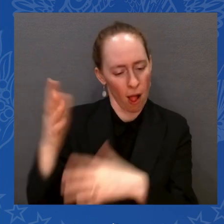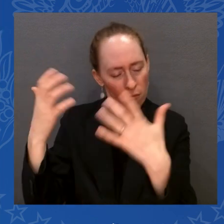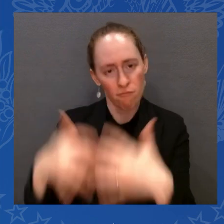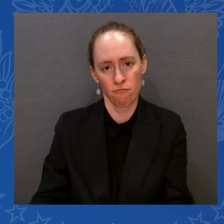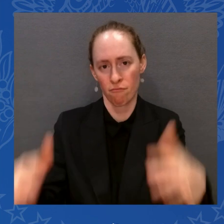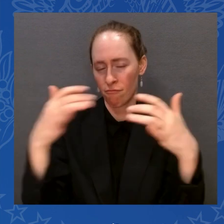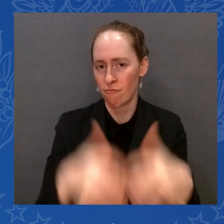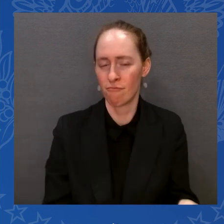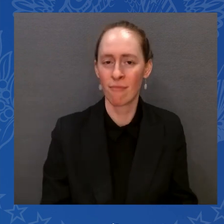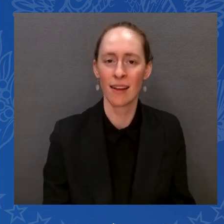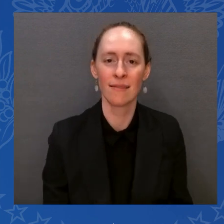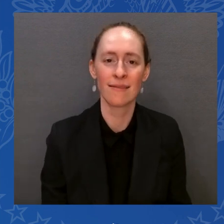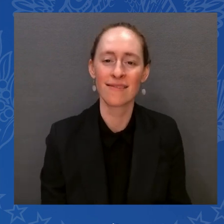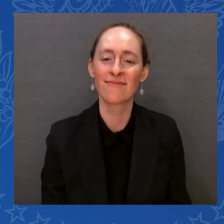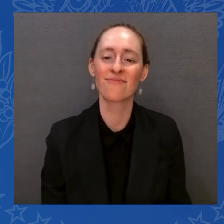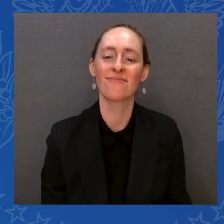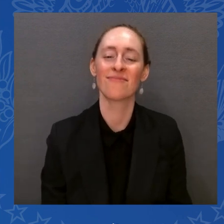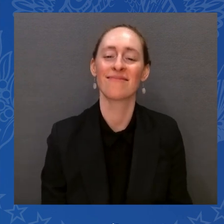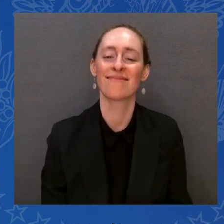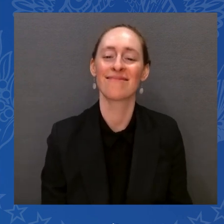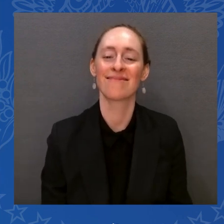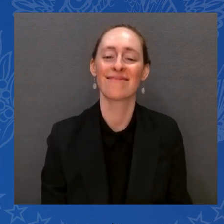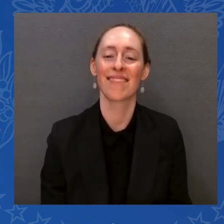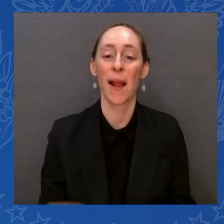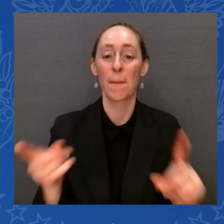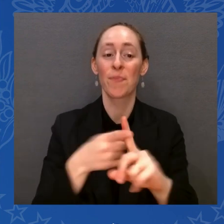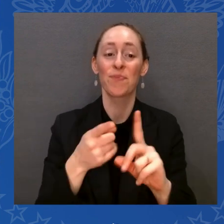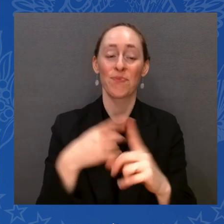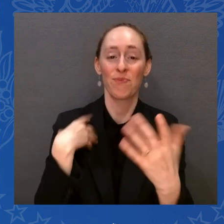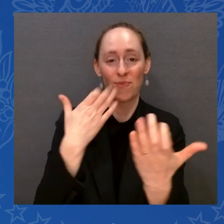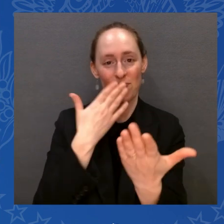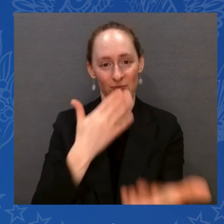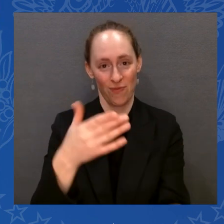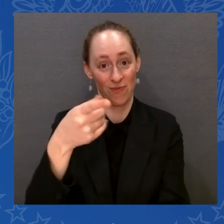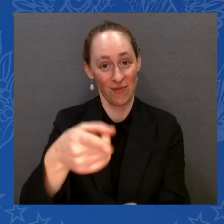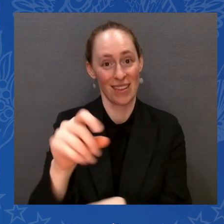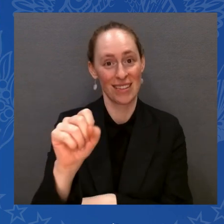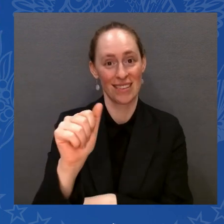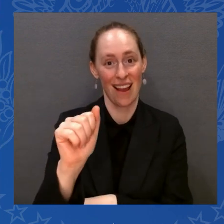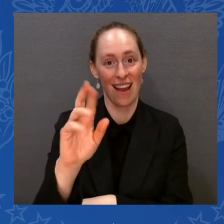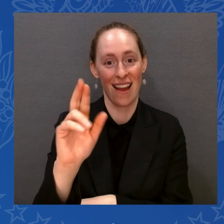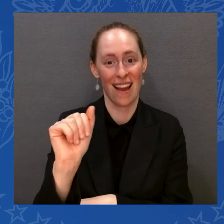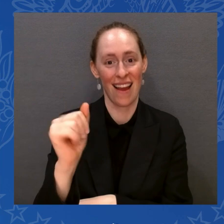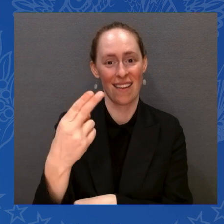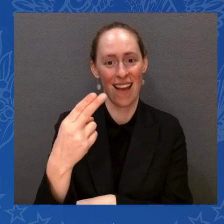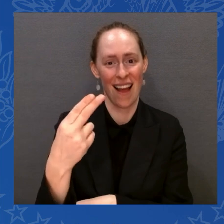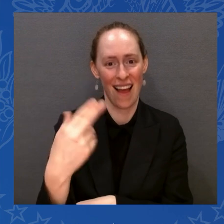And, boy, can she wield a mean hockey stick. I tell you, I was in the back -- the reason we were taking a little longer